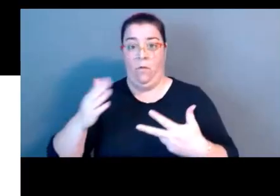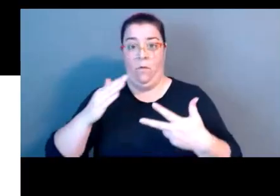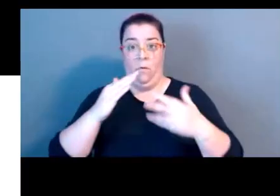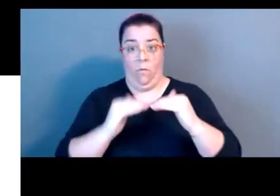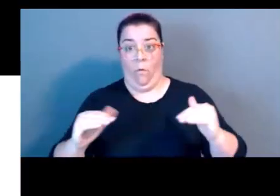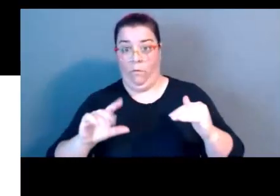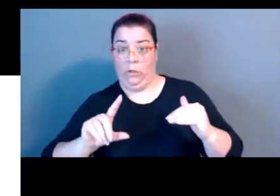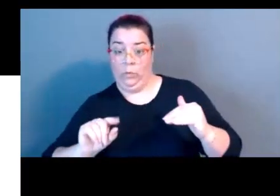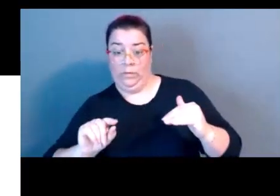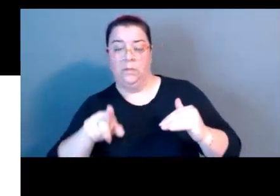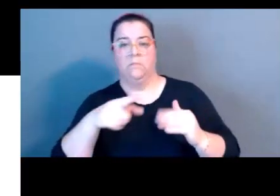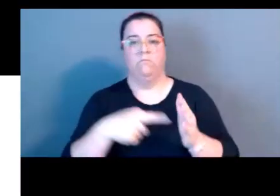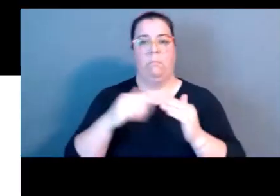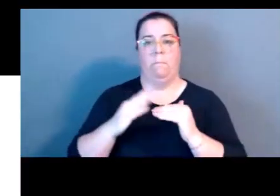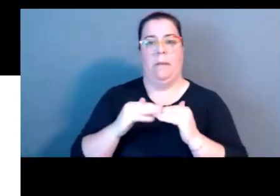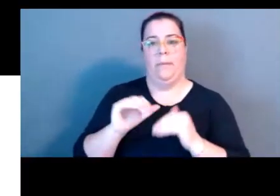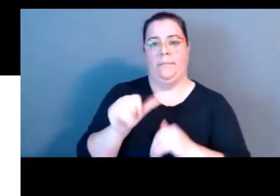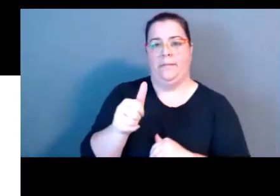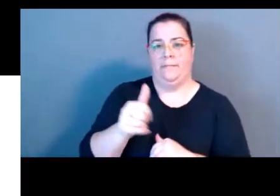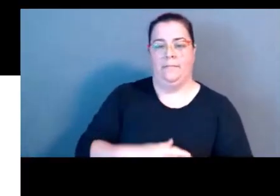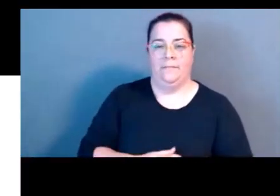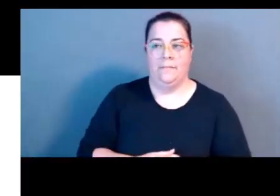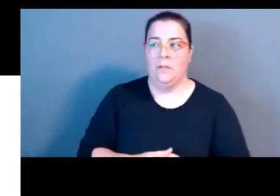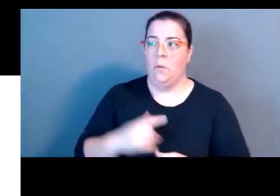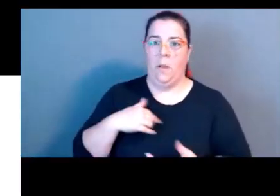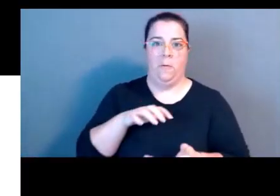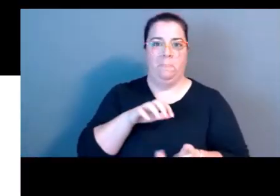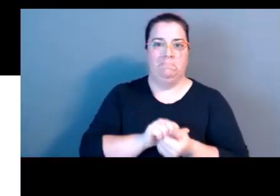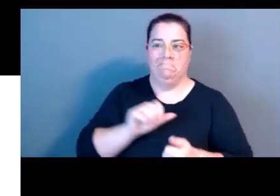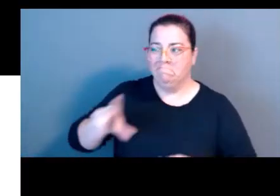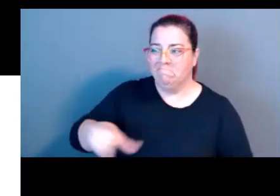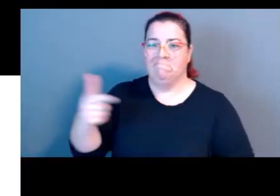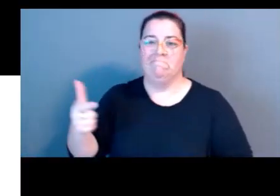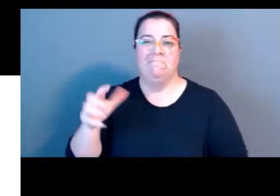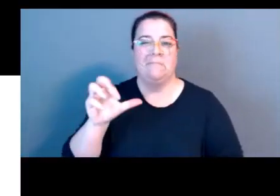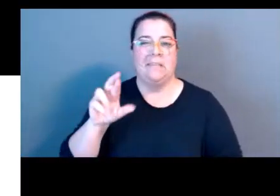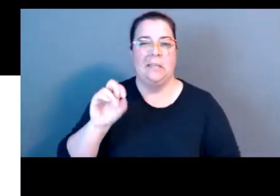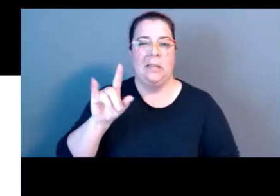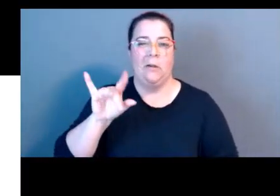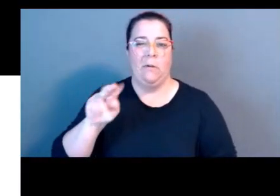So that's all for me today. And now, Caroline will talk to you about what to prepare before you submit.